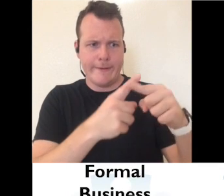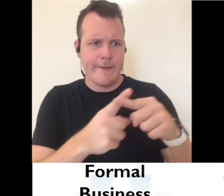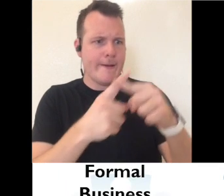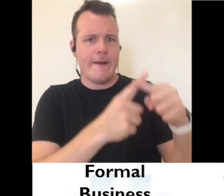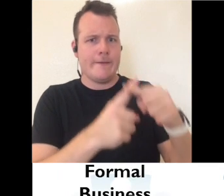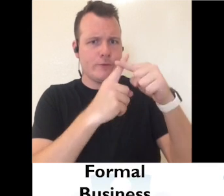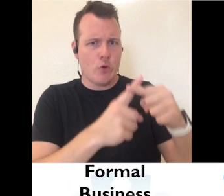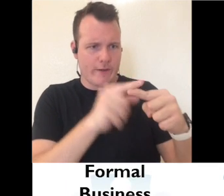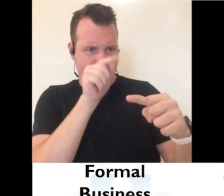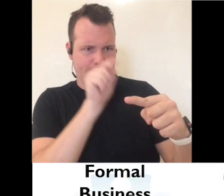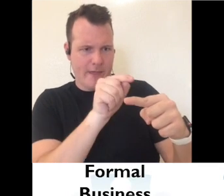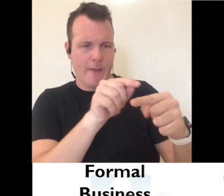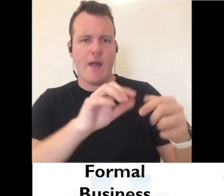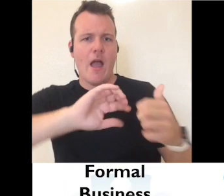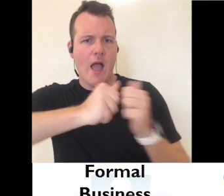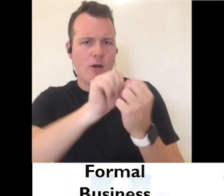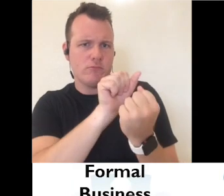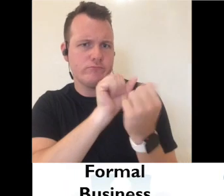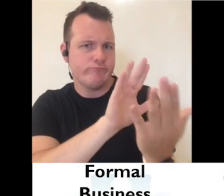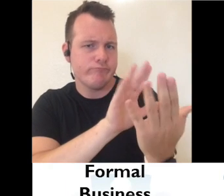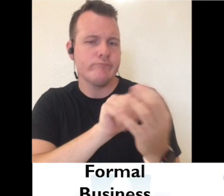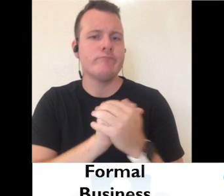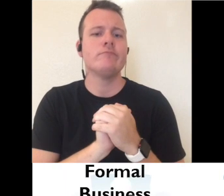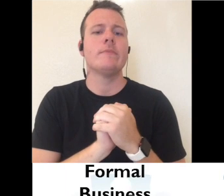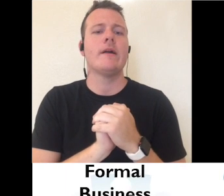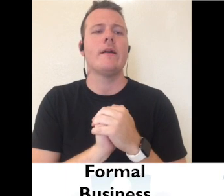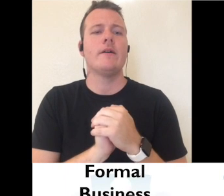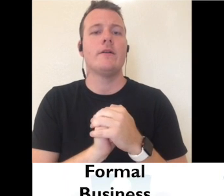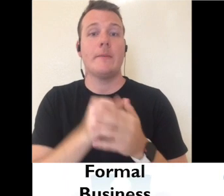you gonna do it with direct mail, gonna do it with the TV, you're gonna do it